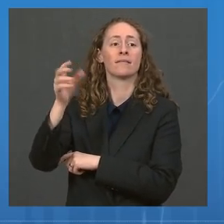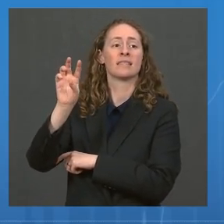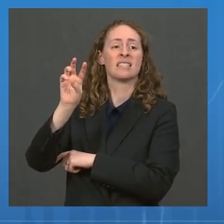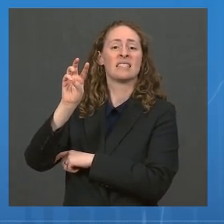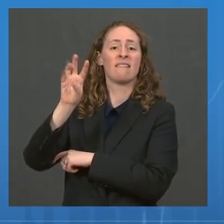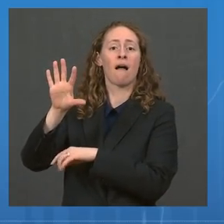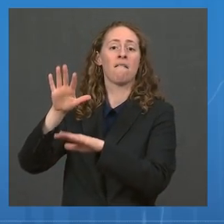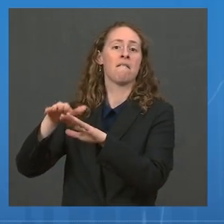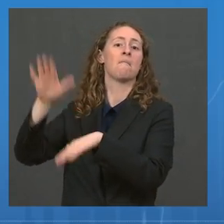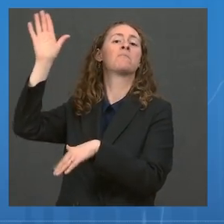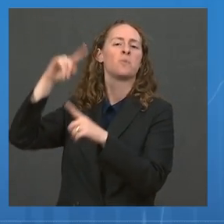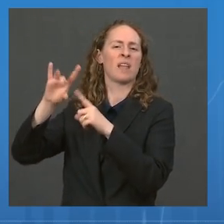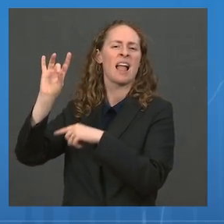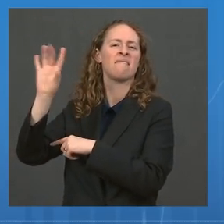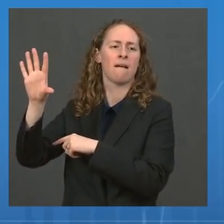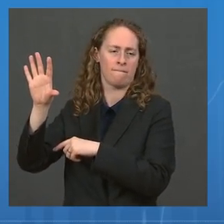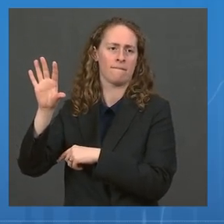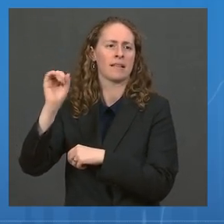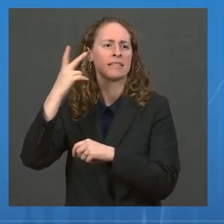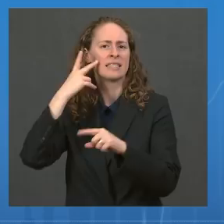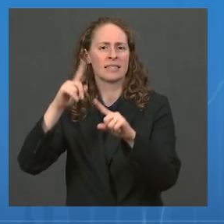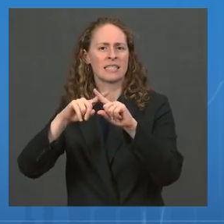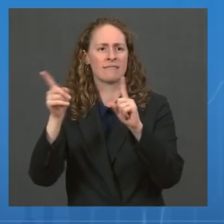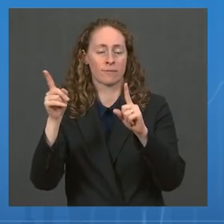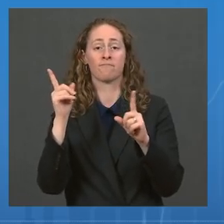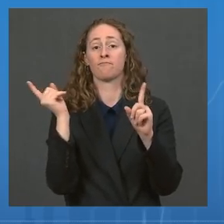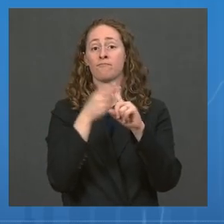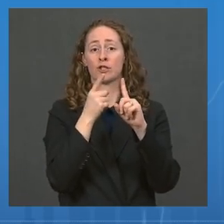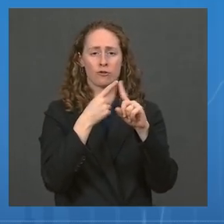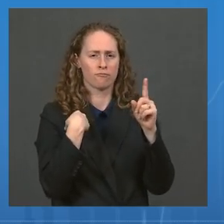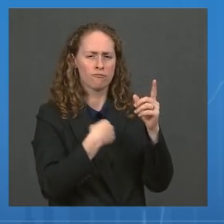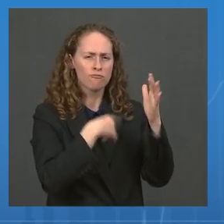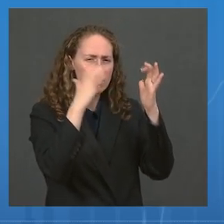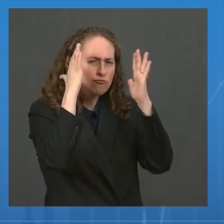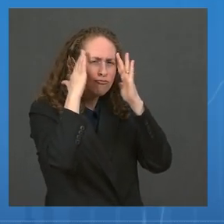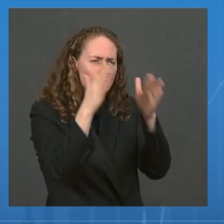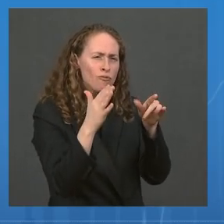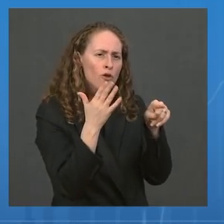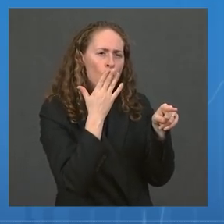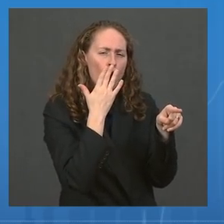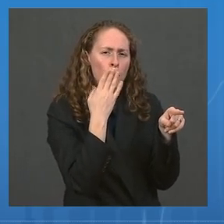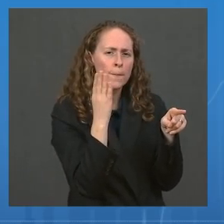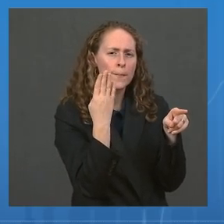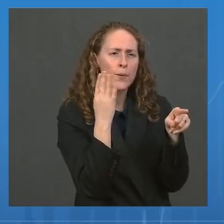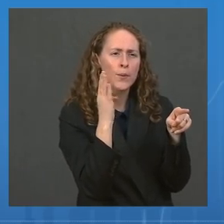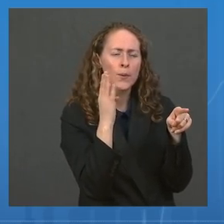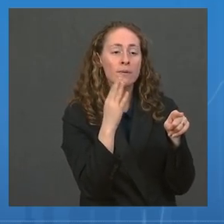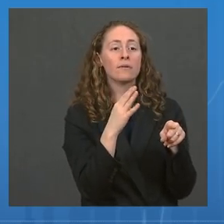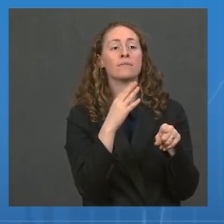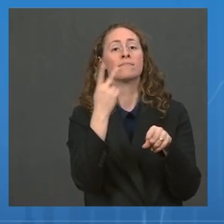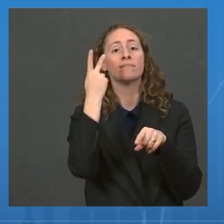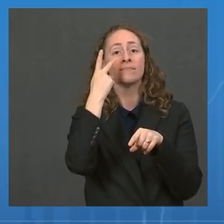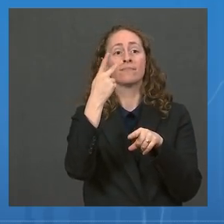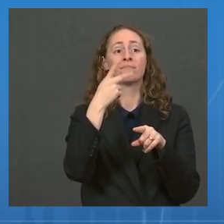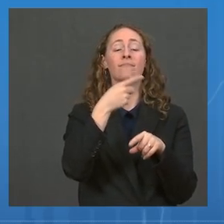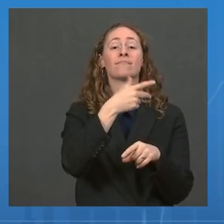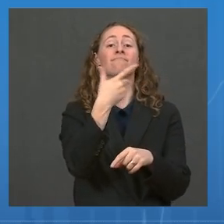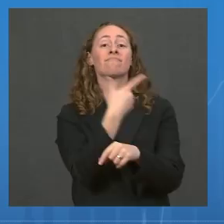Just concentrate for a moment on the blue. One month after dose two, the titer was 241.